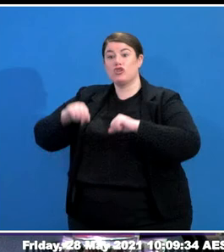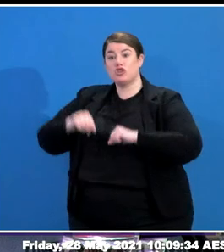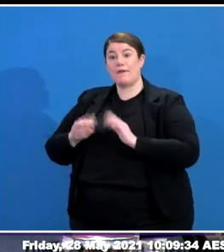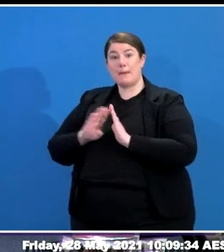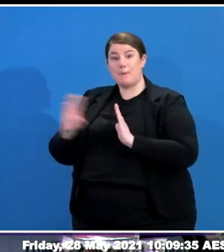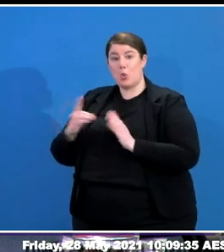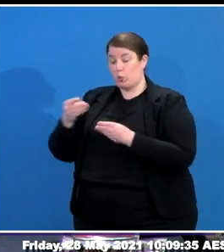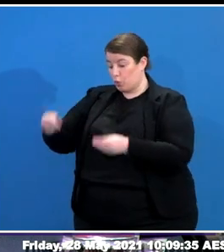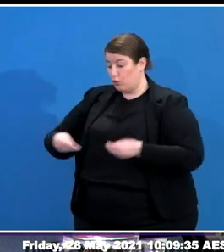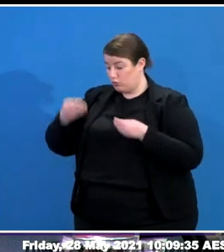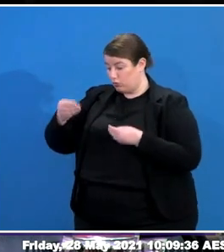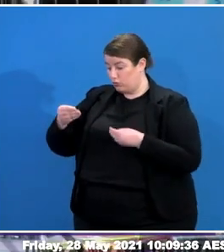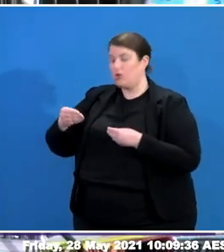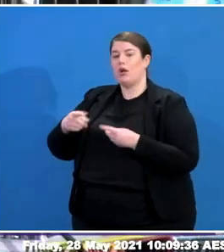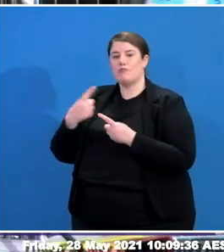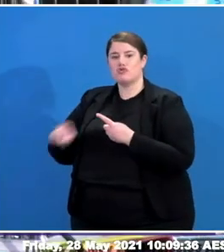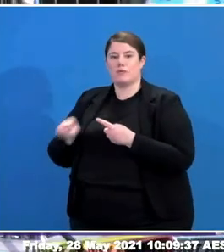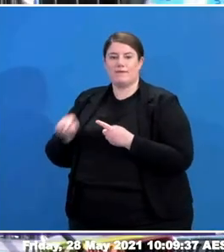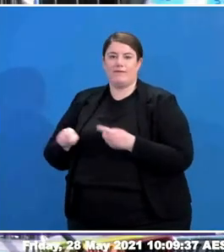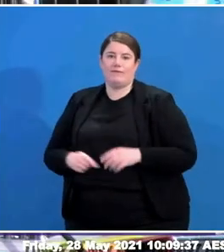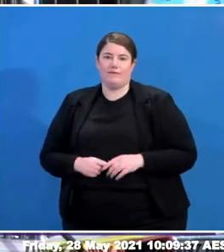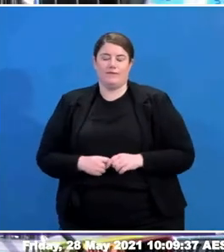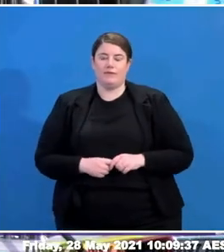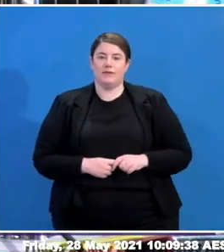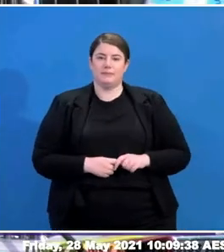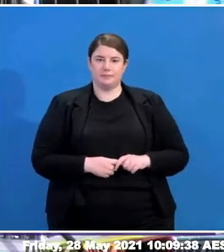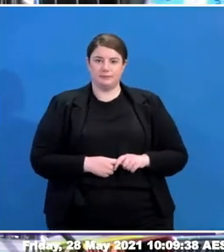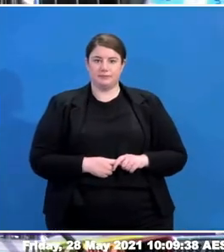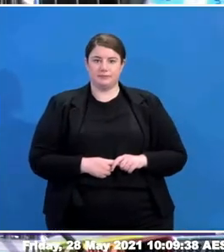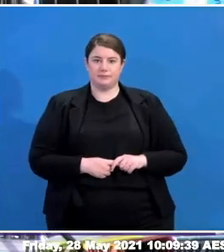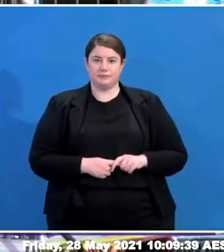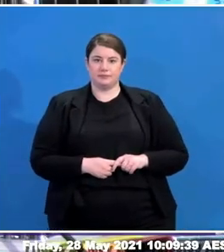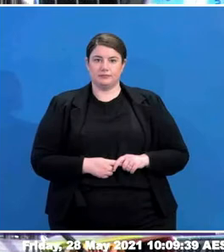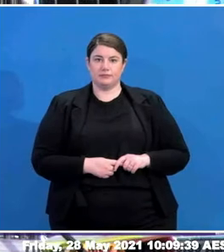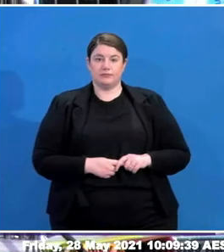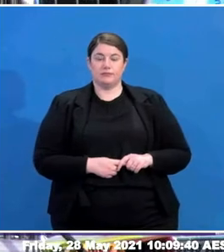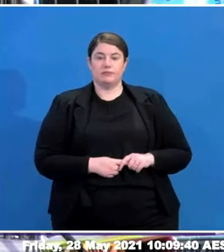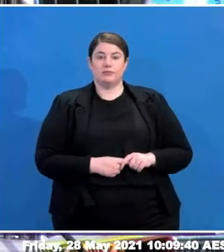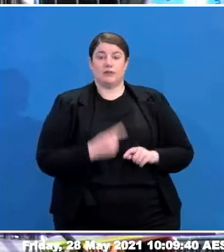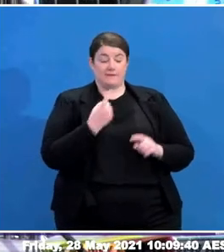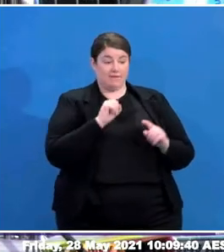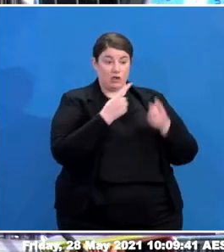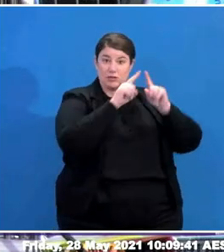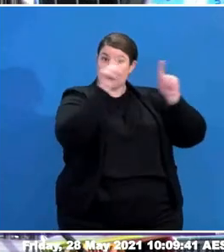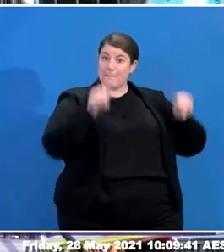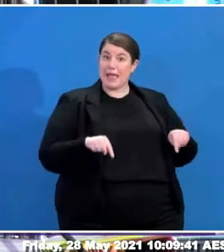I'm not involved in the minutes. Looking at the first page of the minutes, it says that the meeting